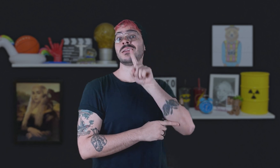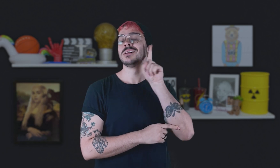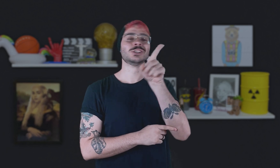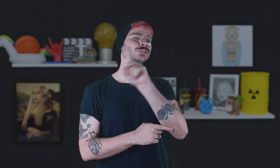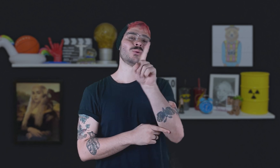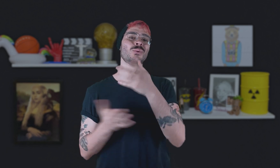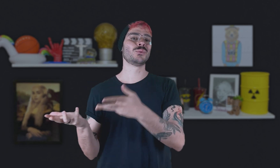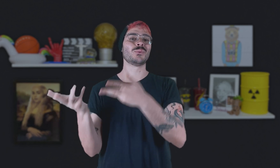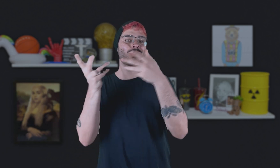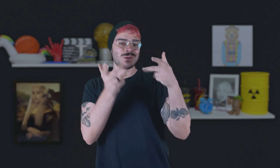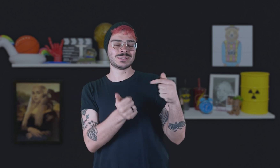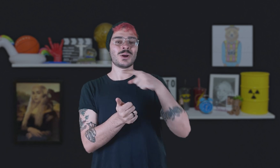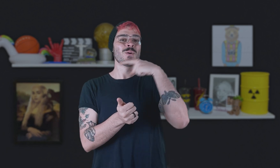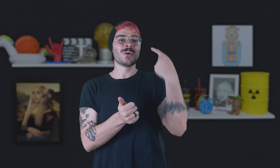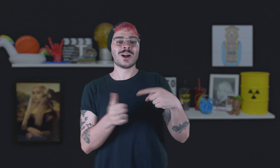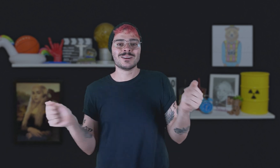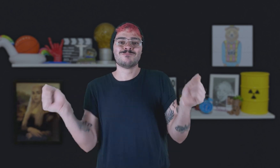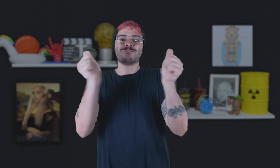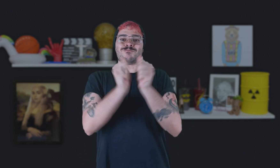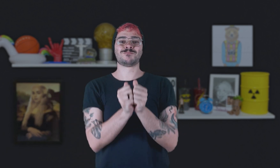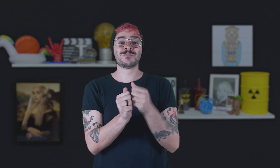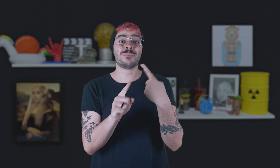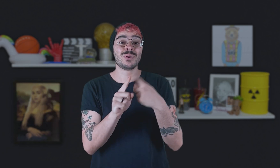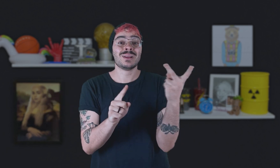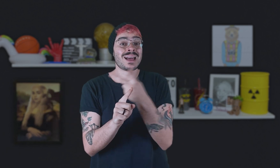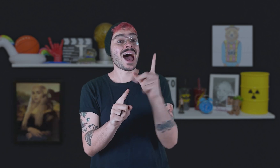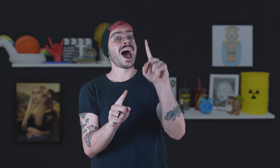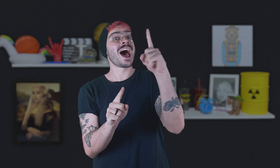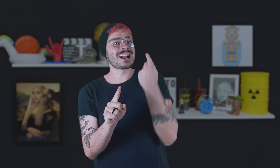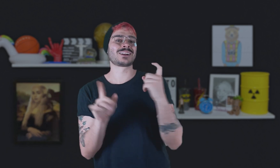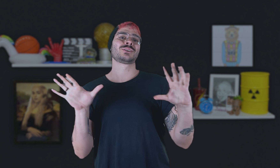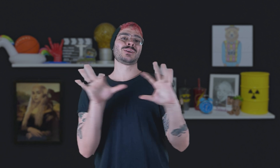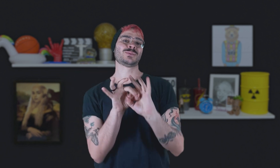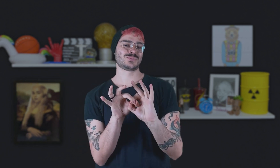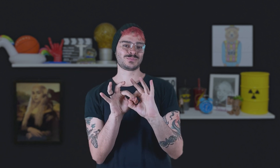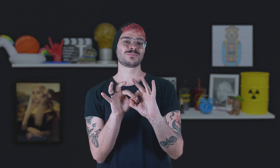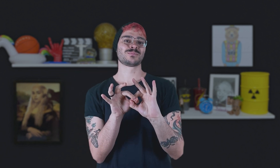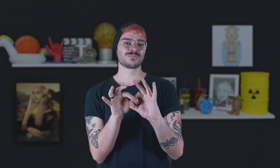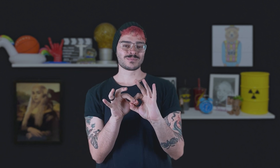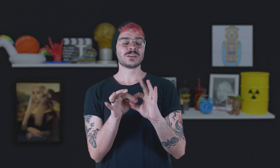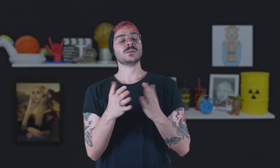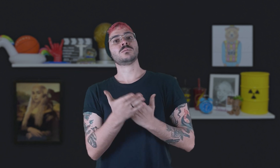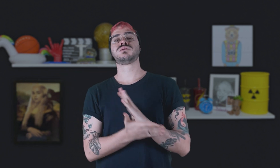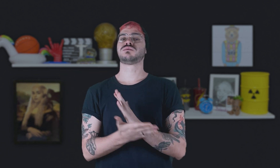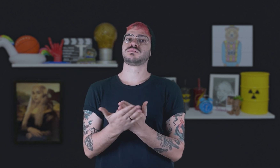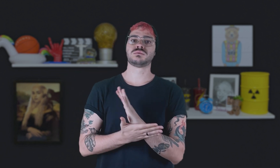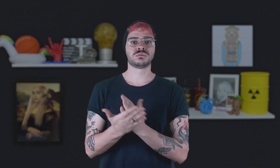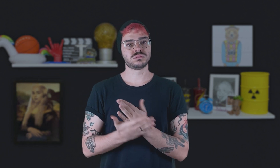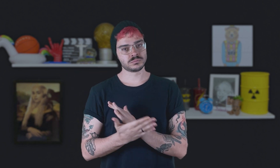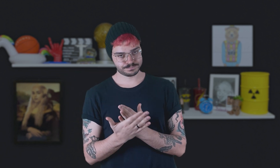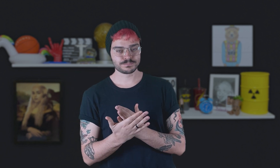the USSR was not invited to participate in this project, which was its ally.